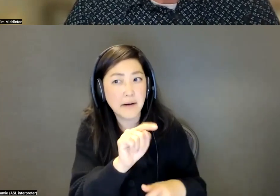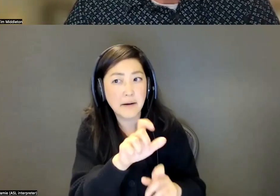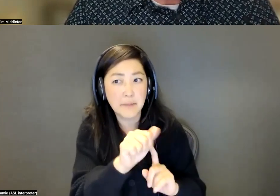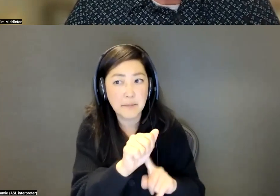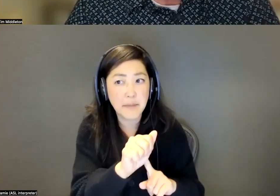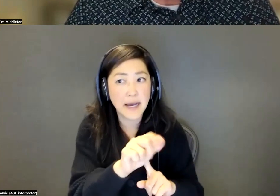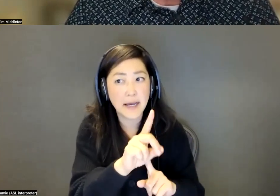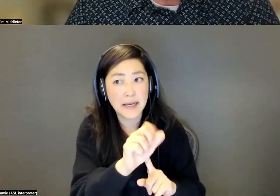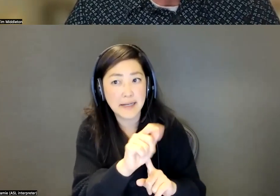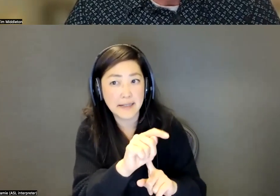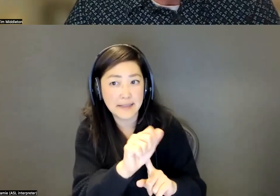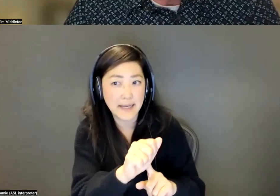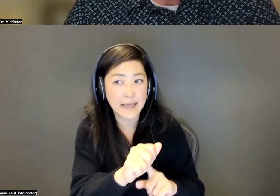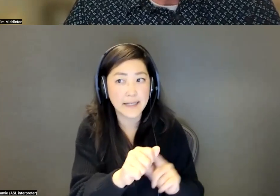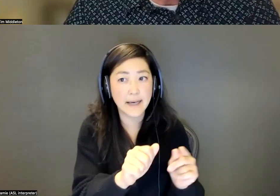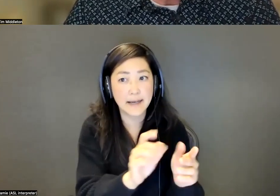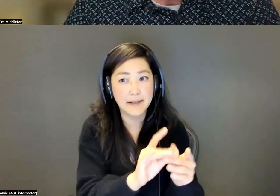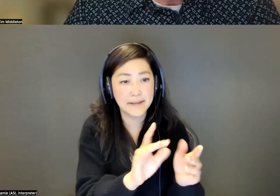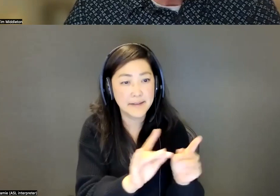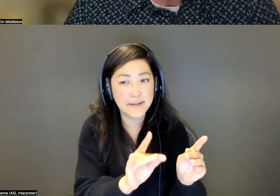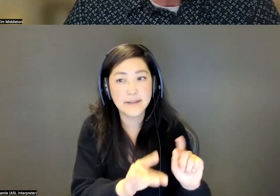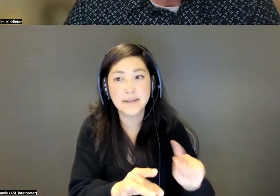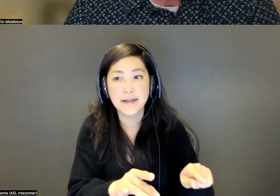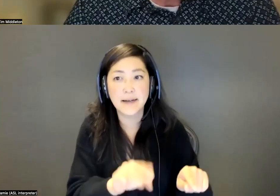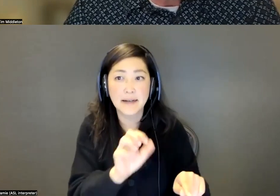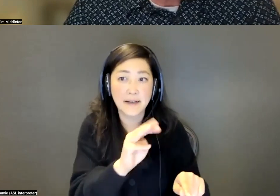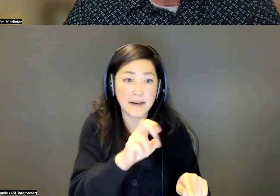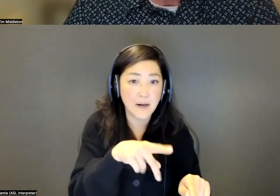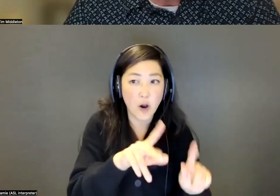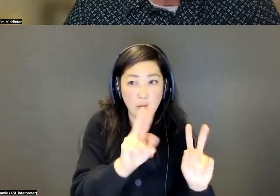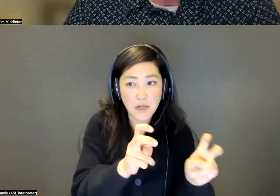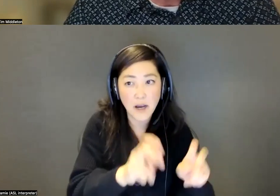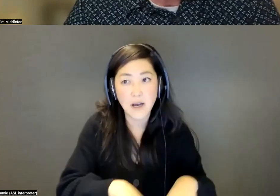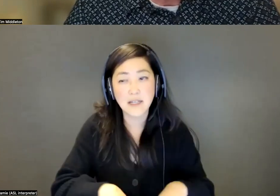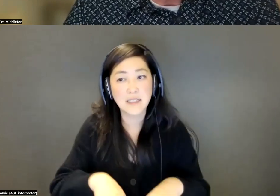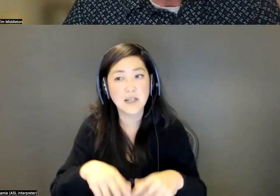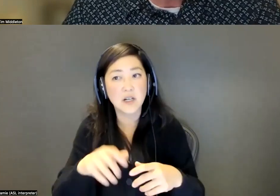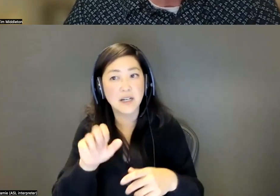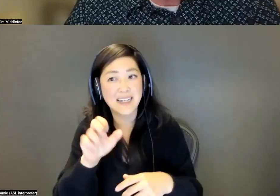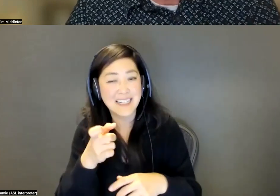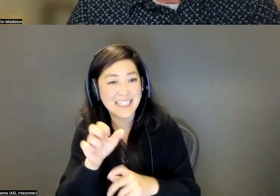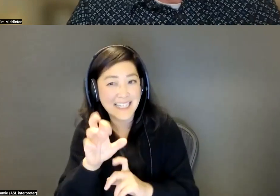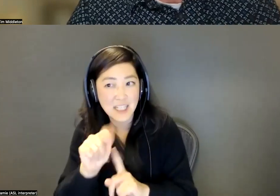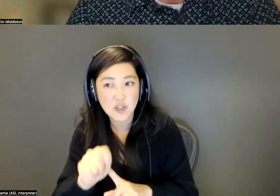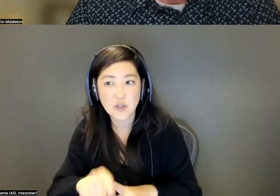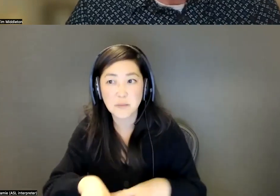as comp titles, excerpt, table of contents, author biographies, series description, EPUB